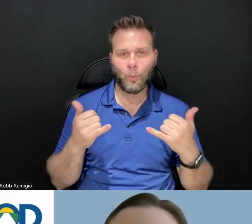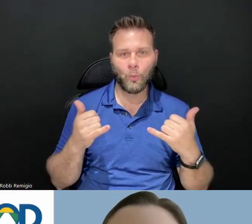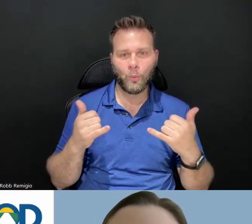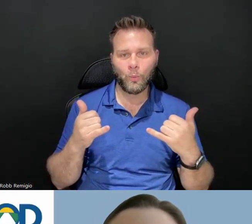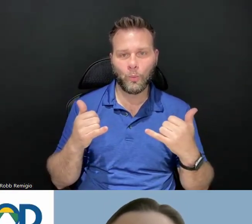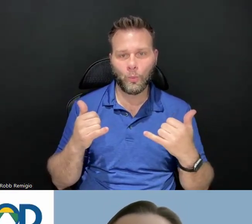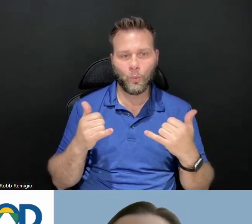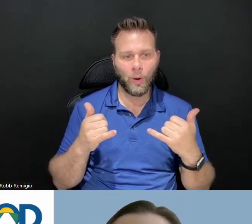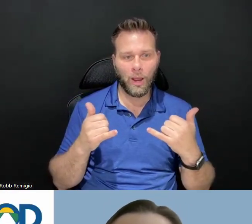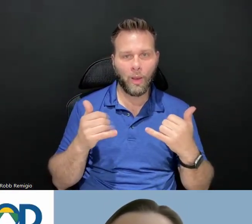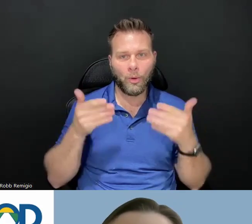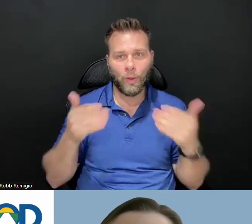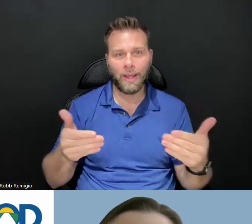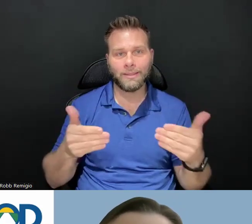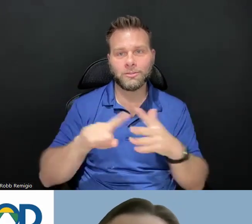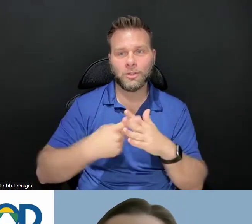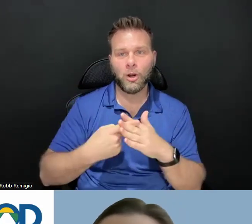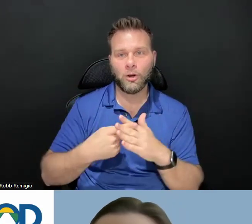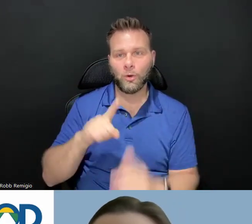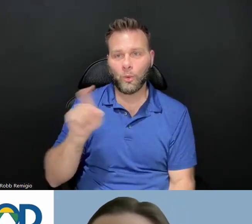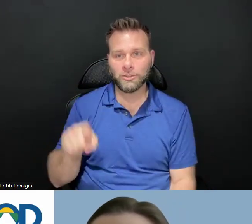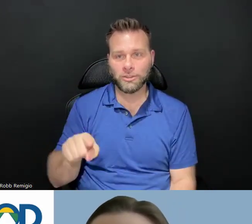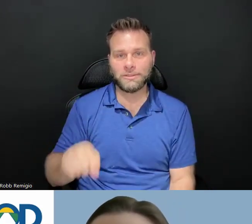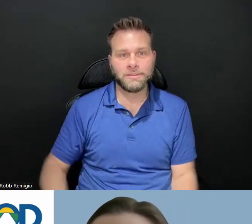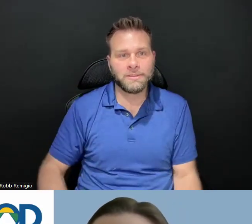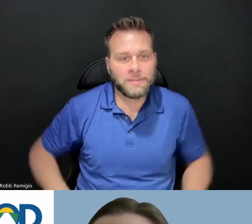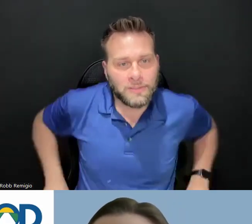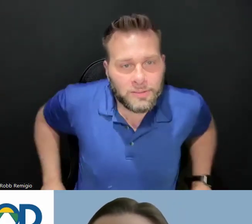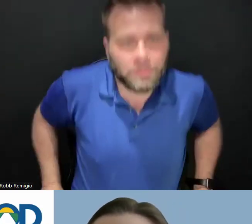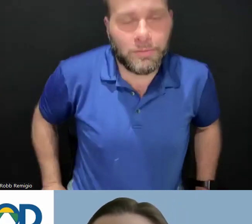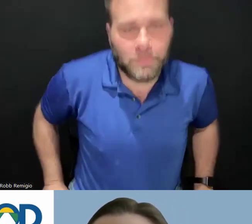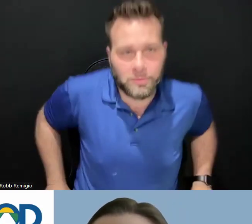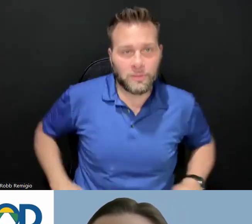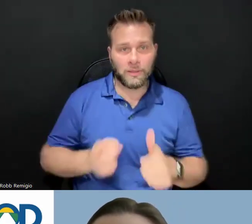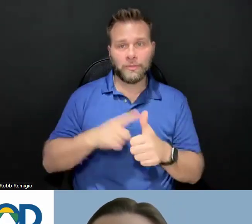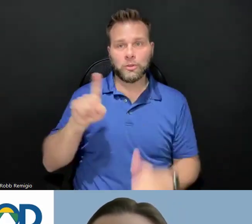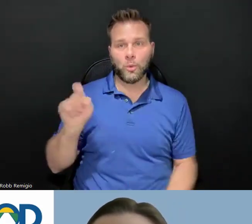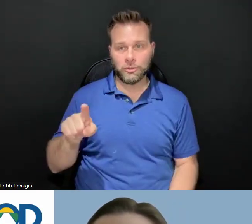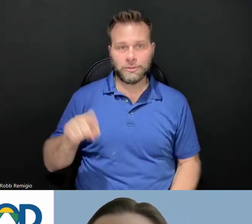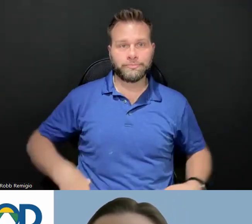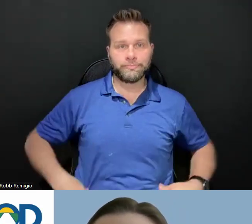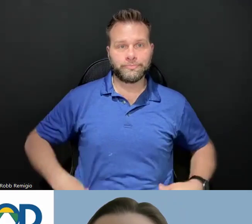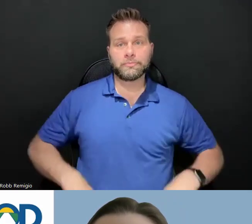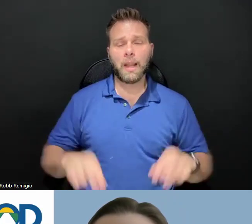and I learned a lot. First question: